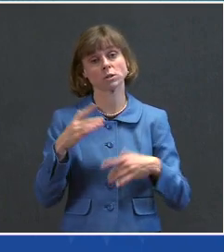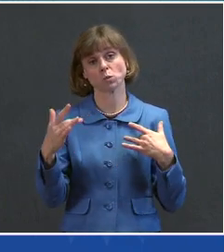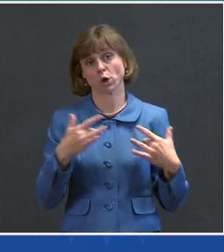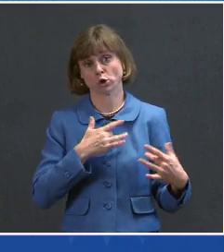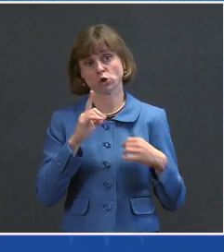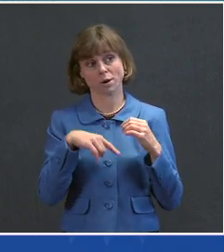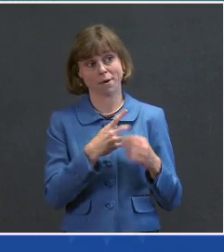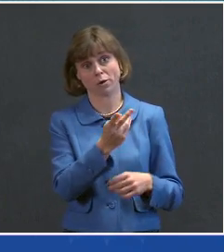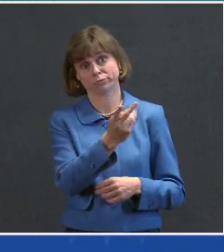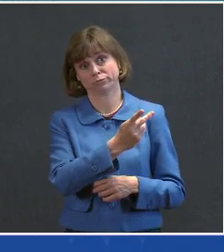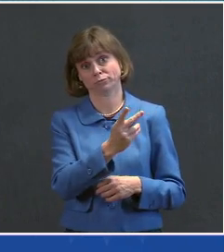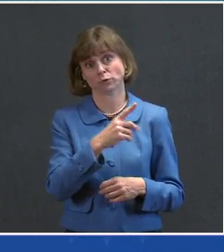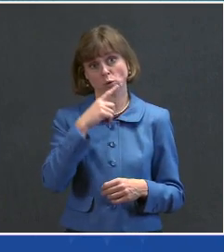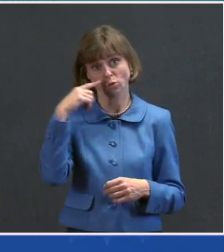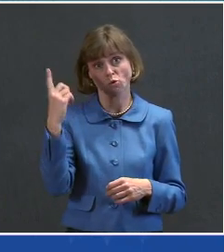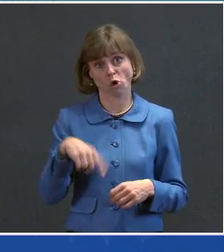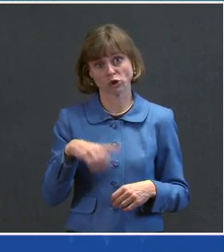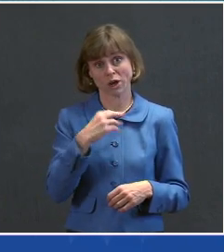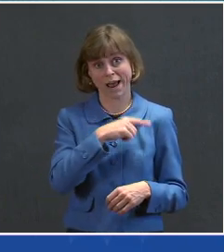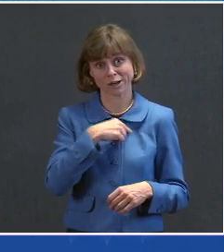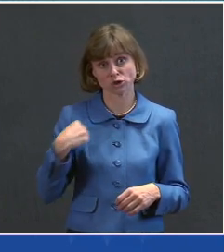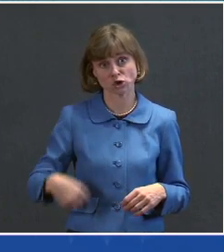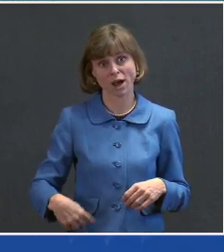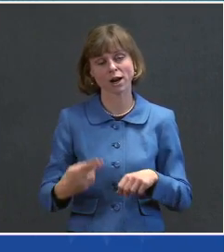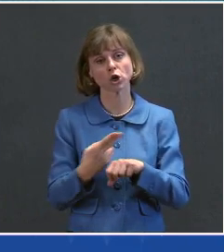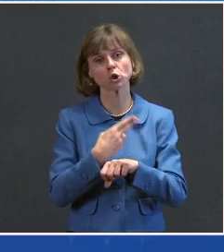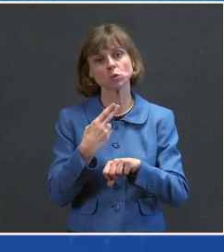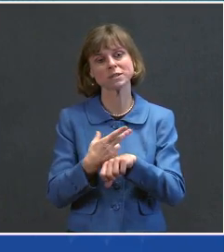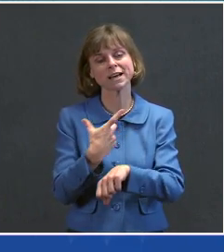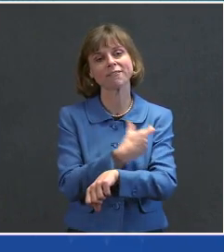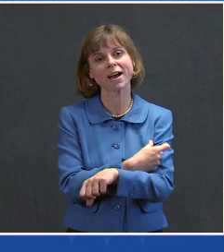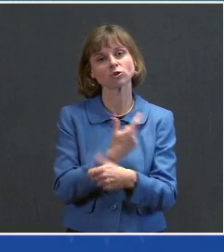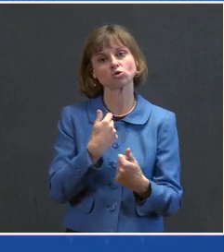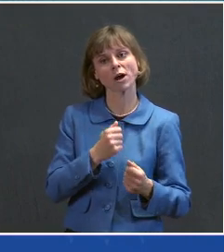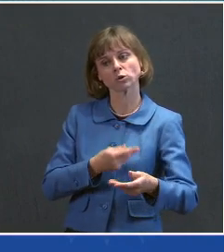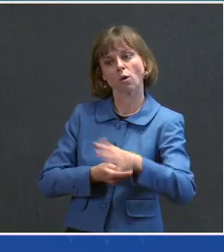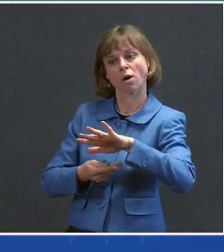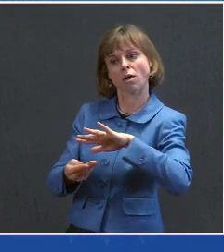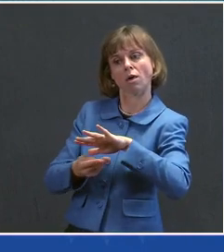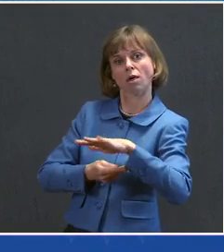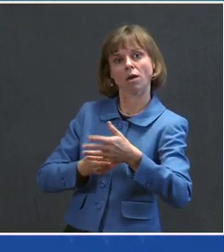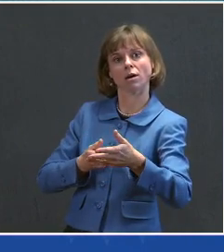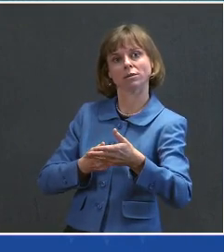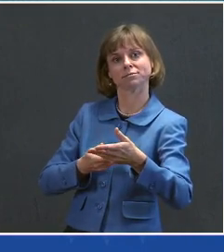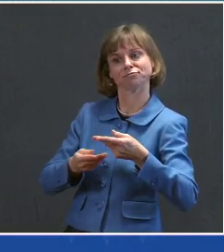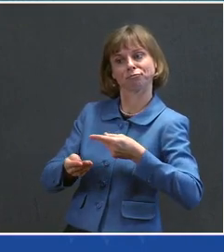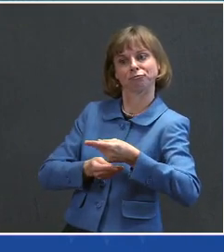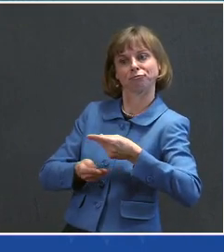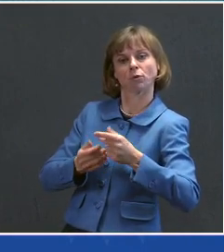using vaccines to engage with countries in a way where they're not holding them,